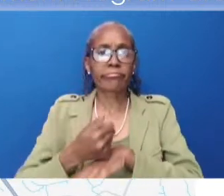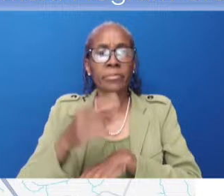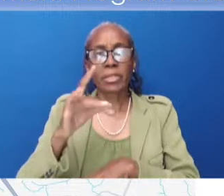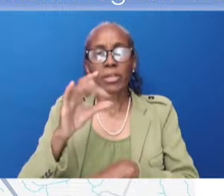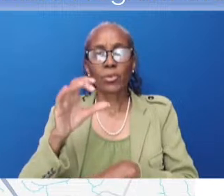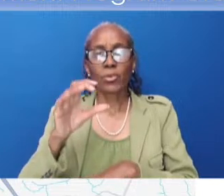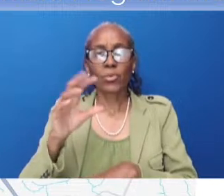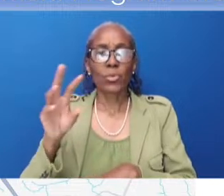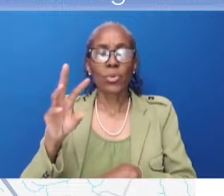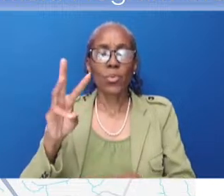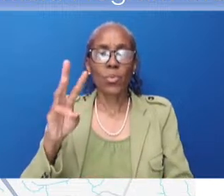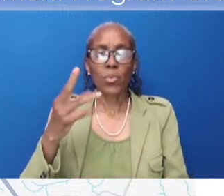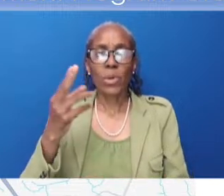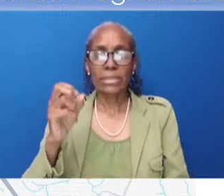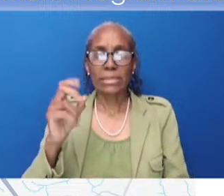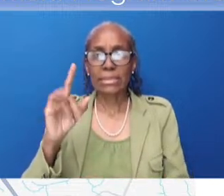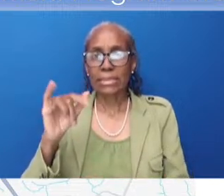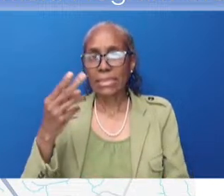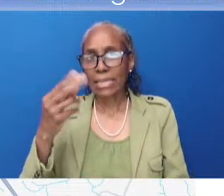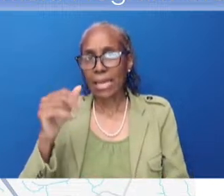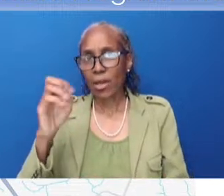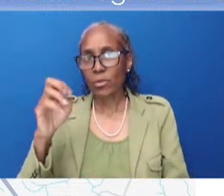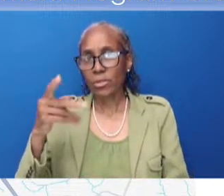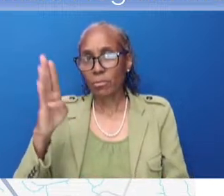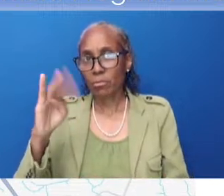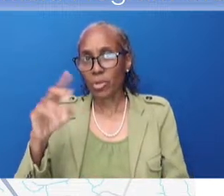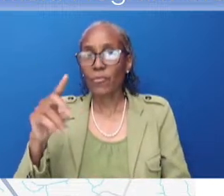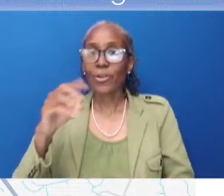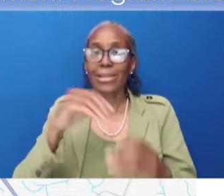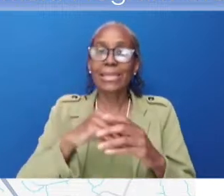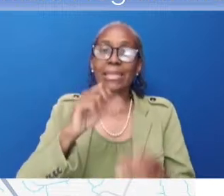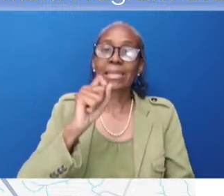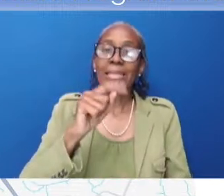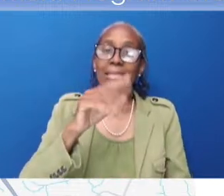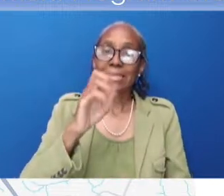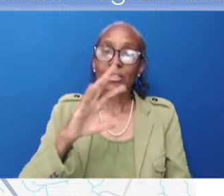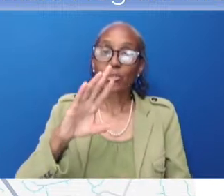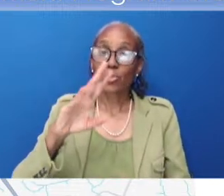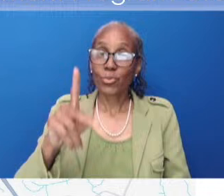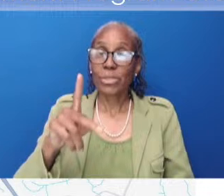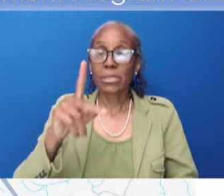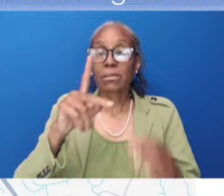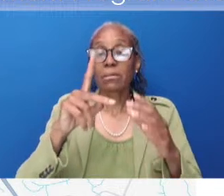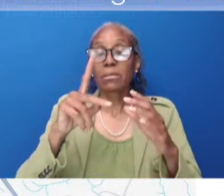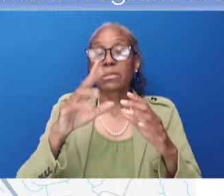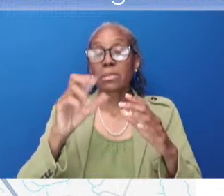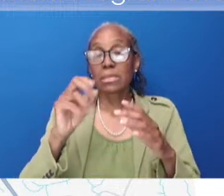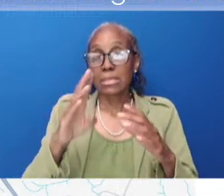THIS PROJECT IS LOOKING AT A